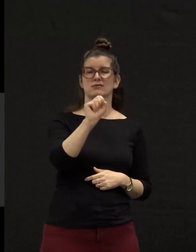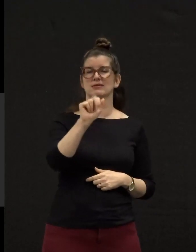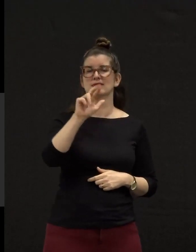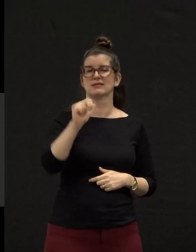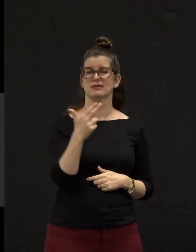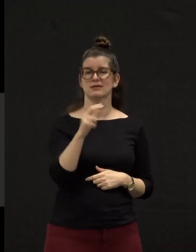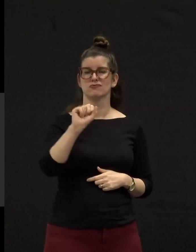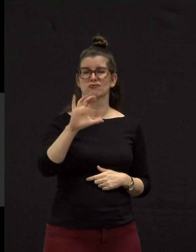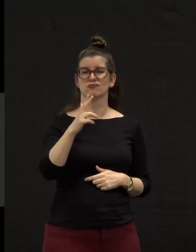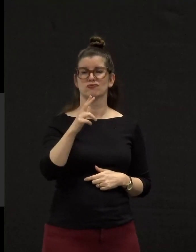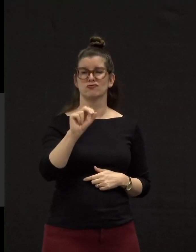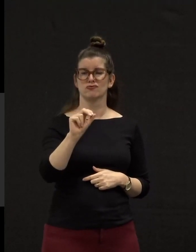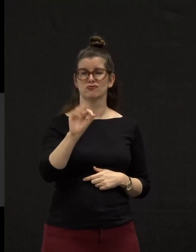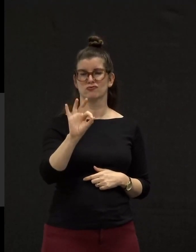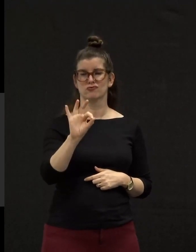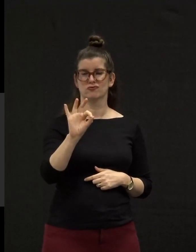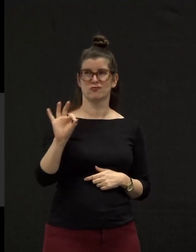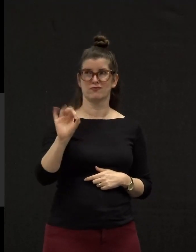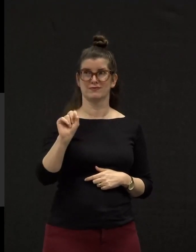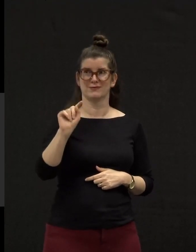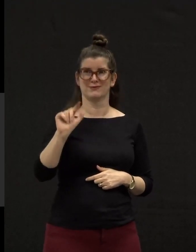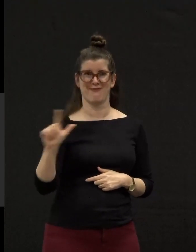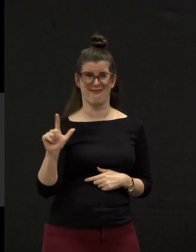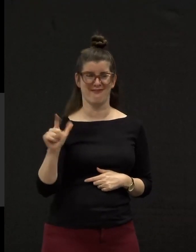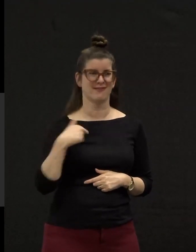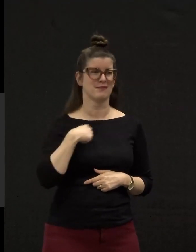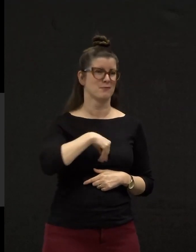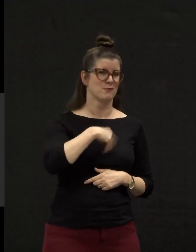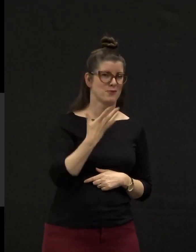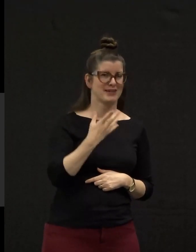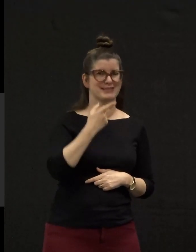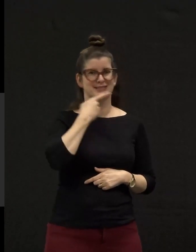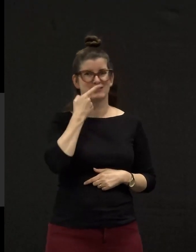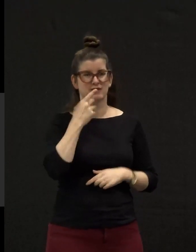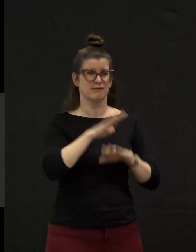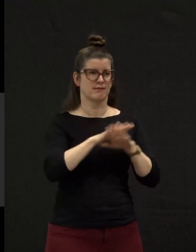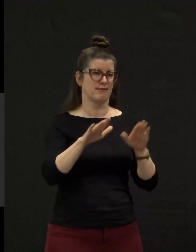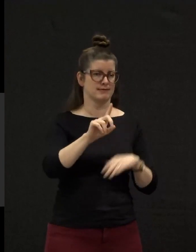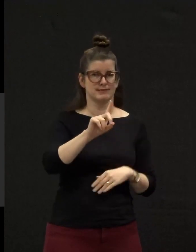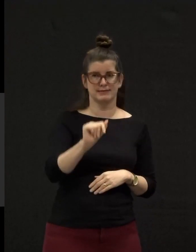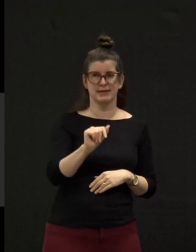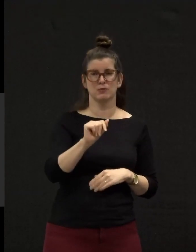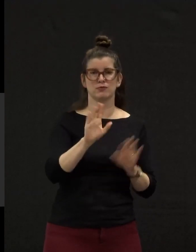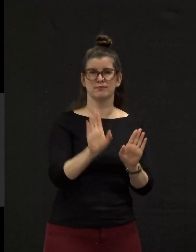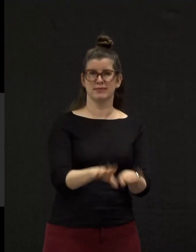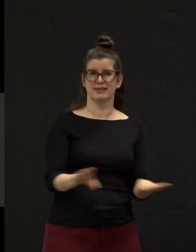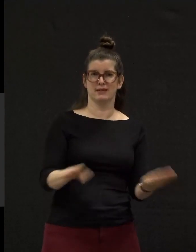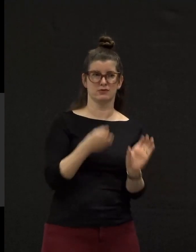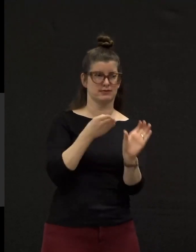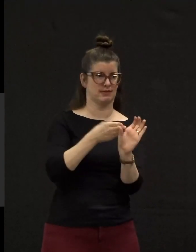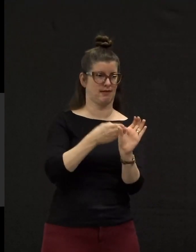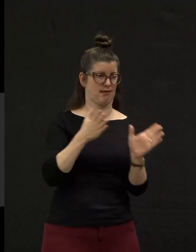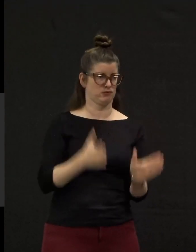and I am a white, hearing, non-disabled pediatric psychologist.